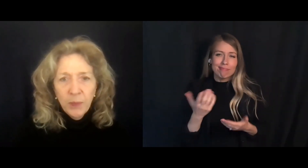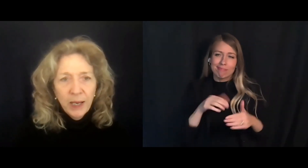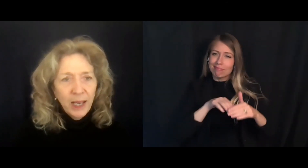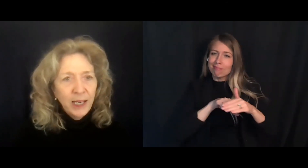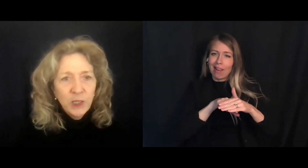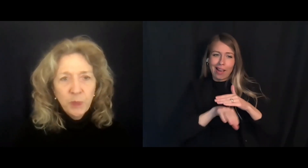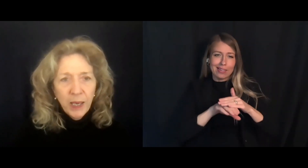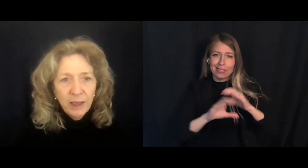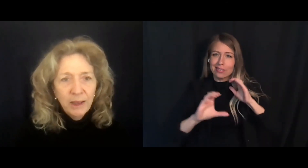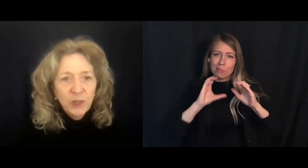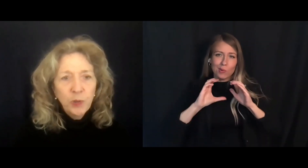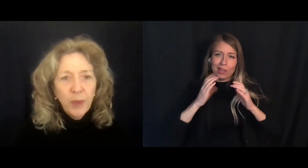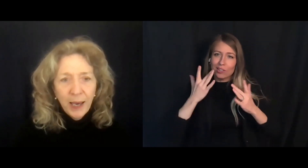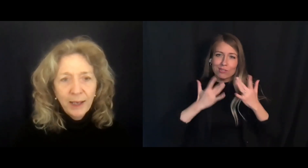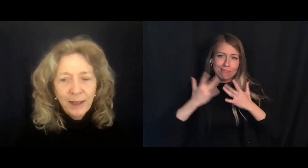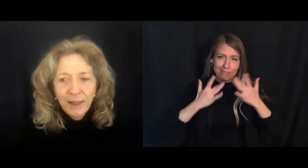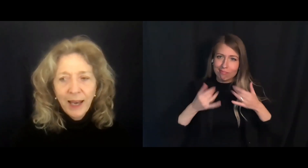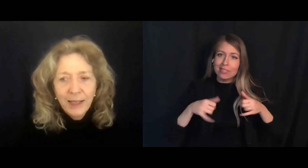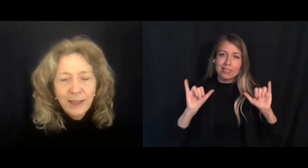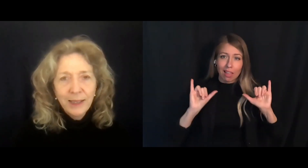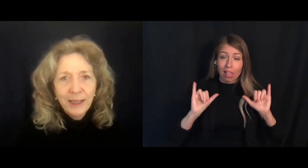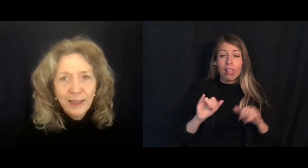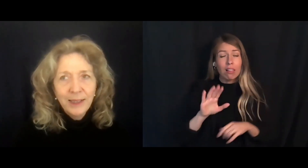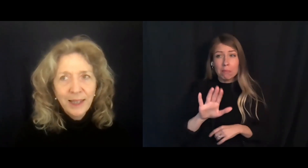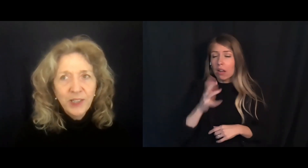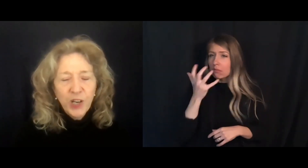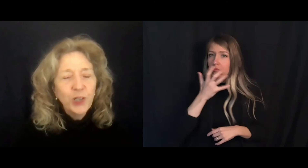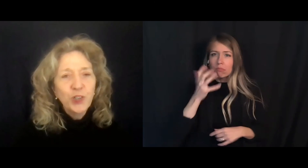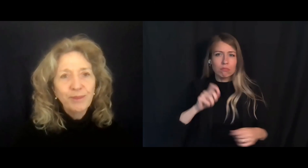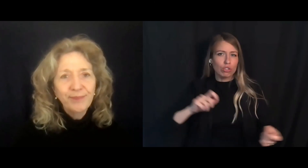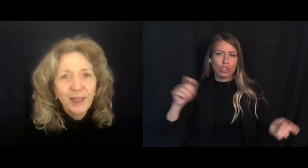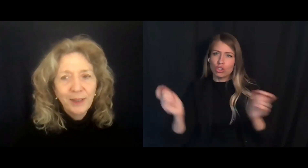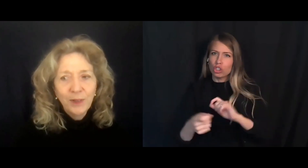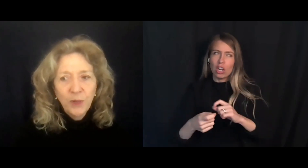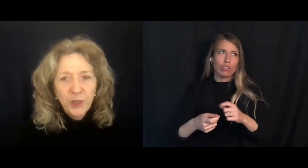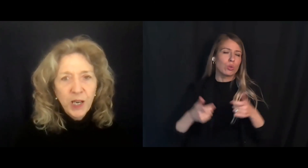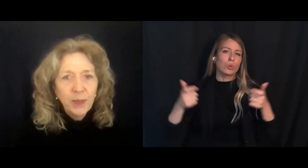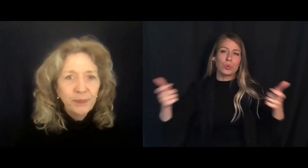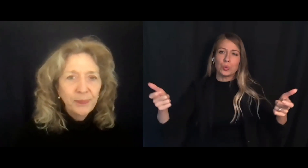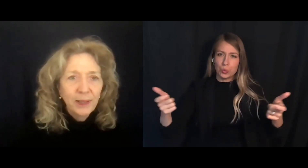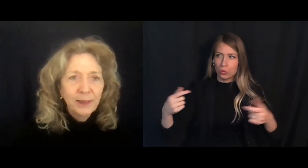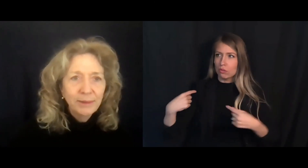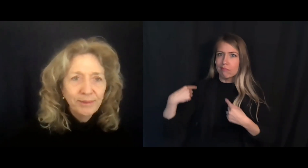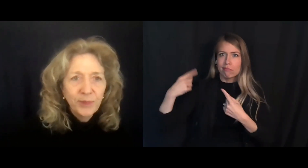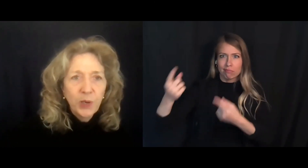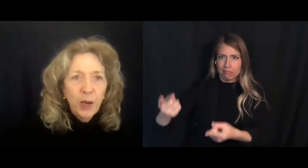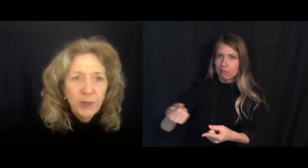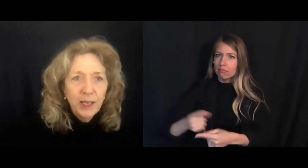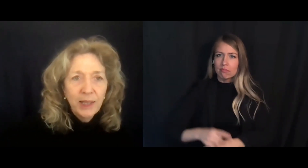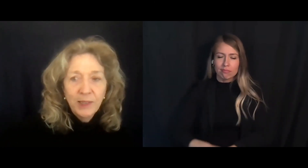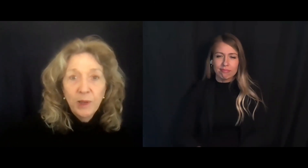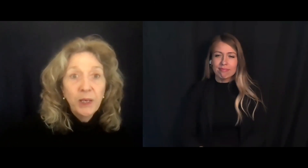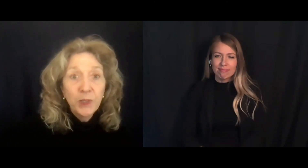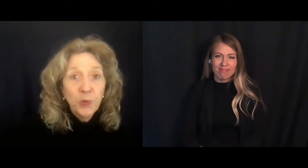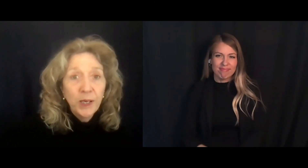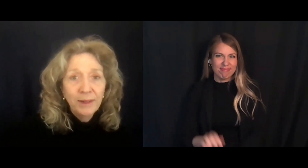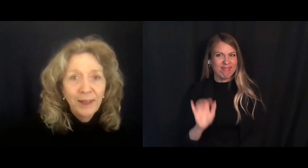but it has been dramatic, that changed over time. So I would say that's the biggest one